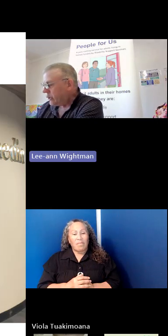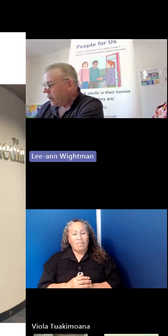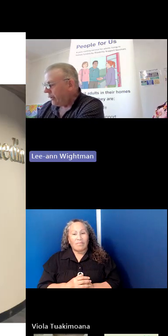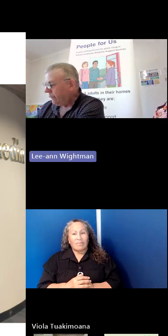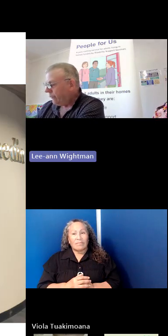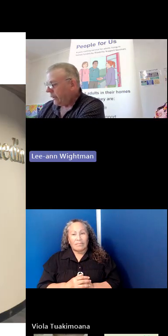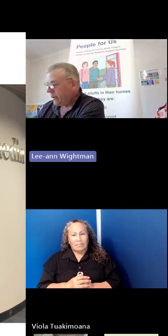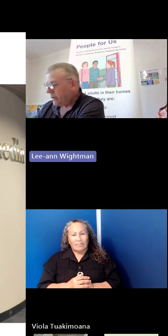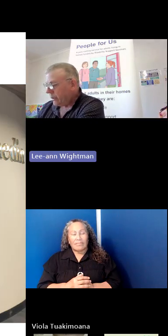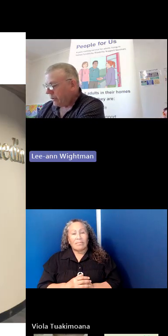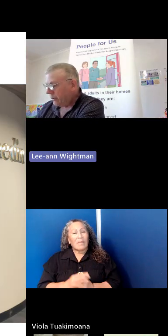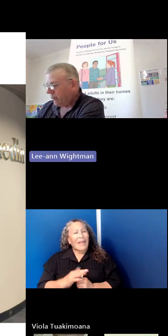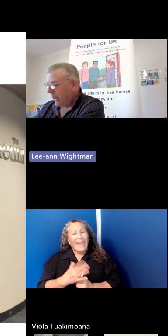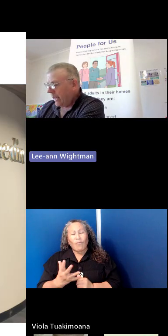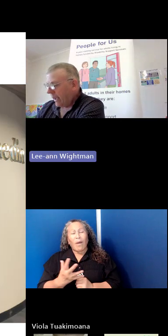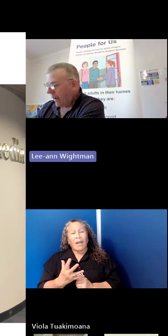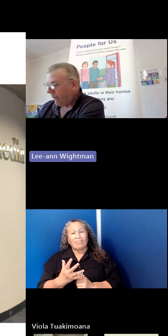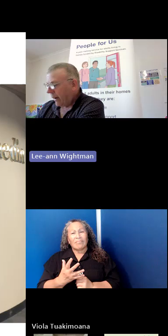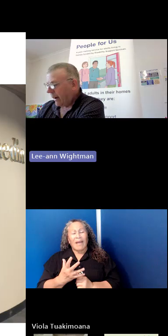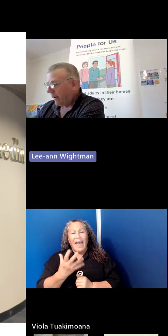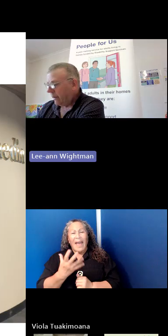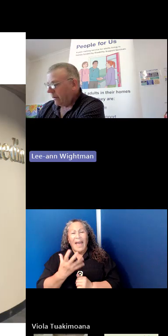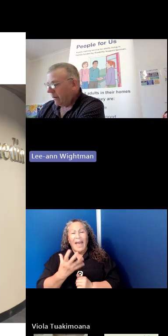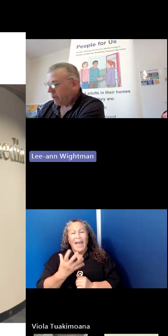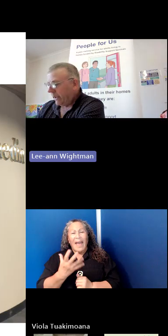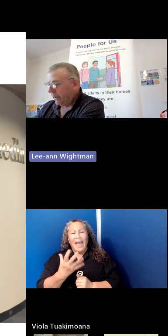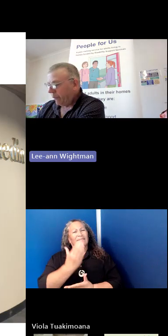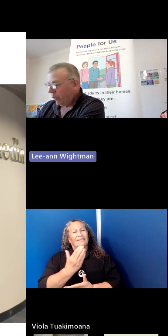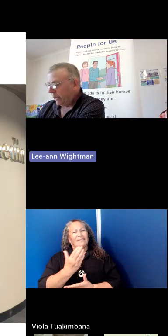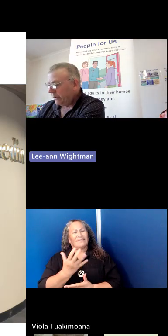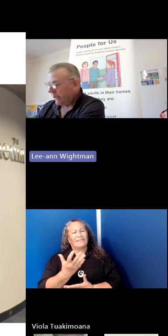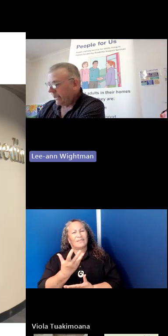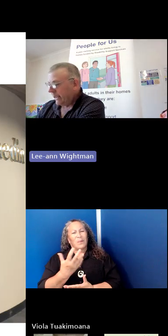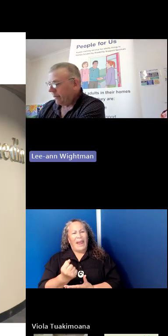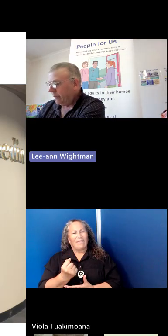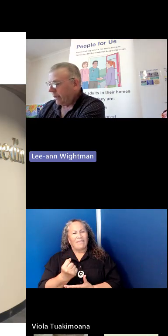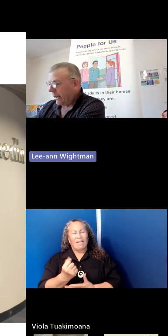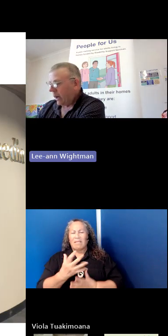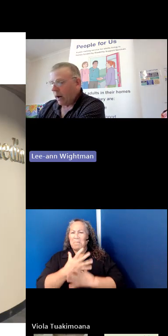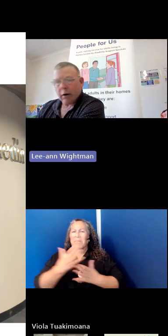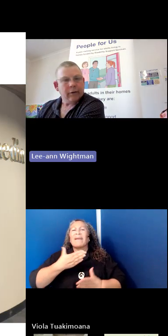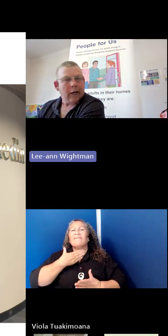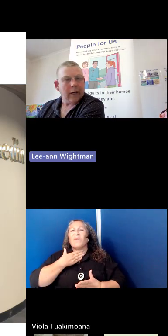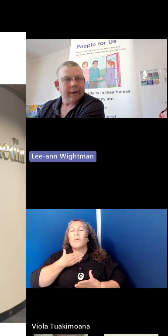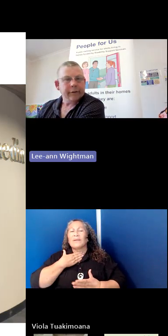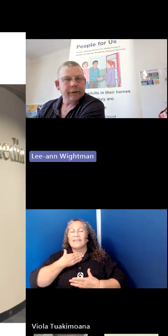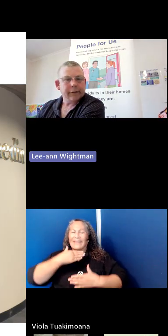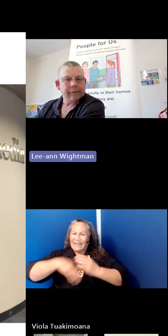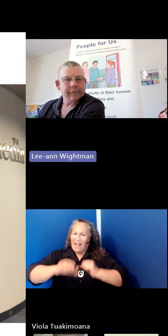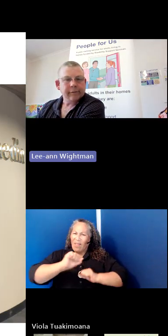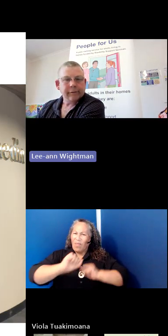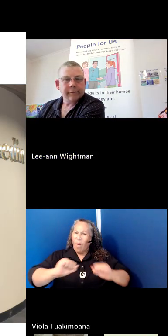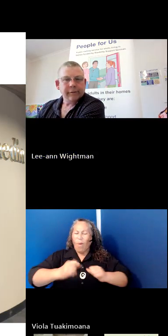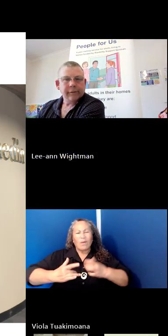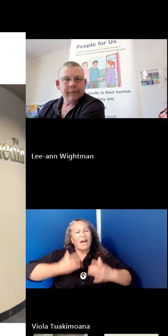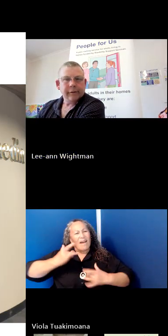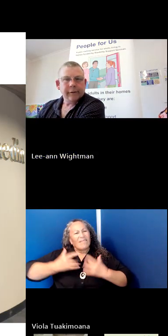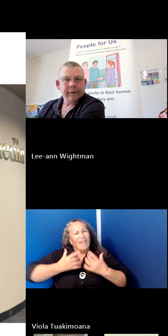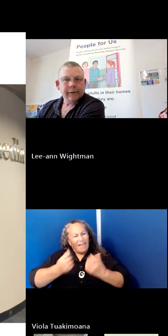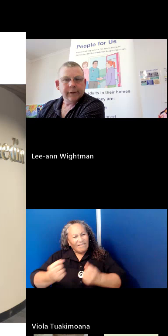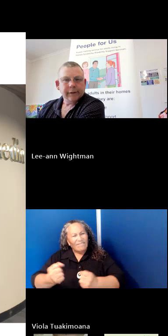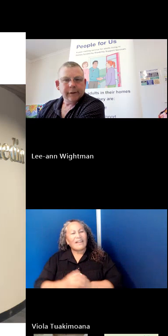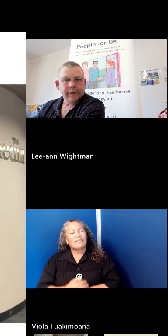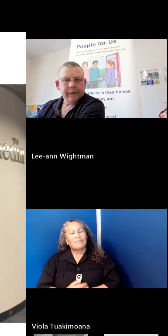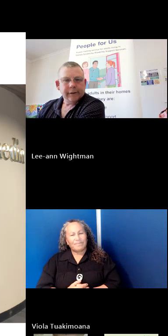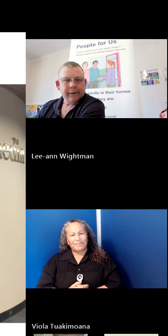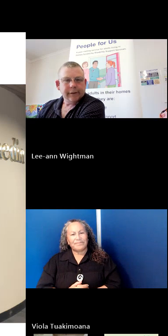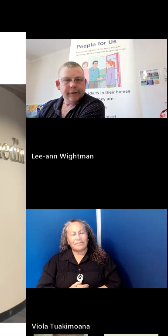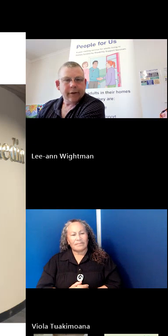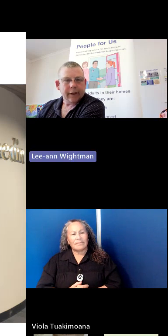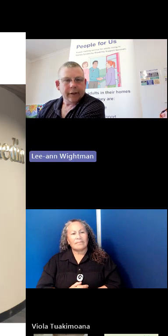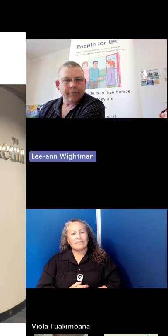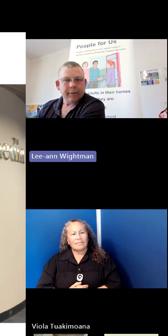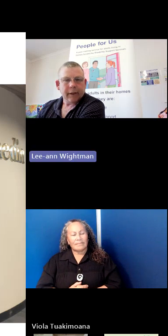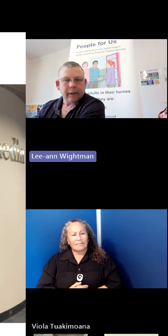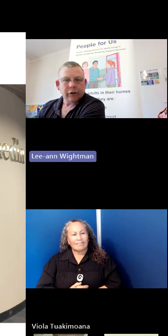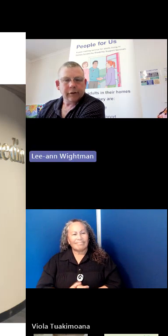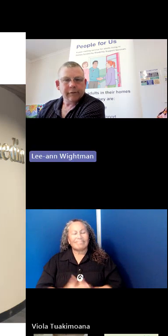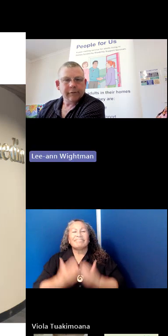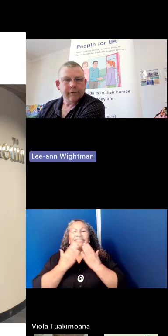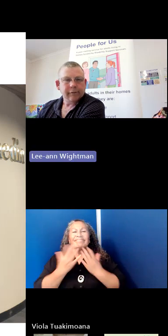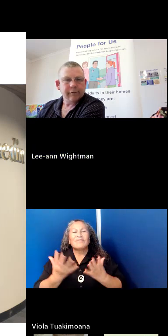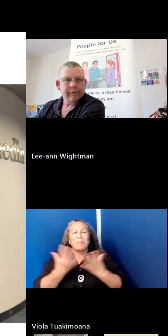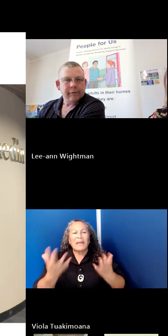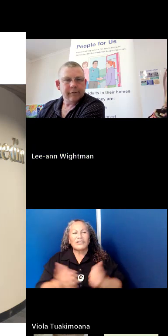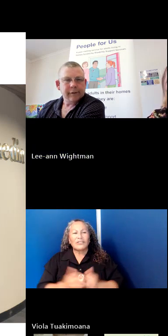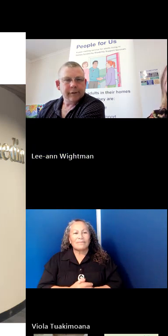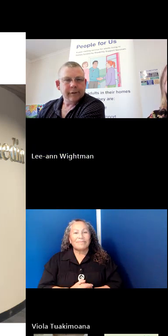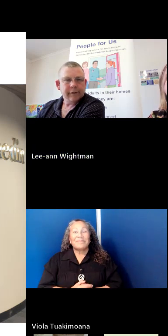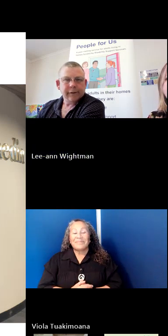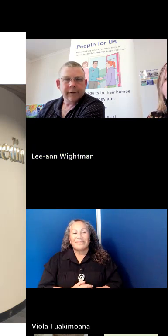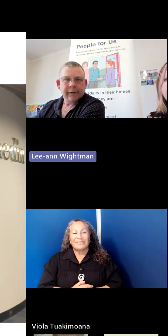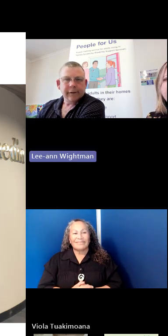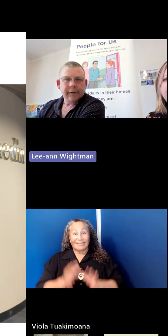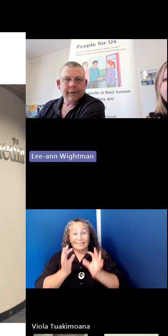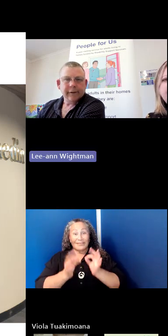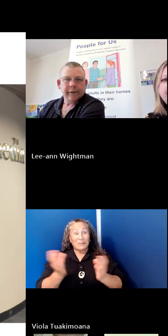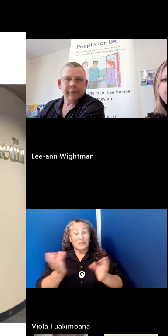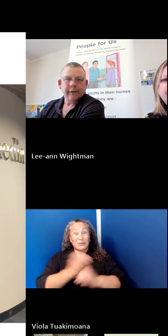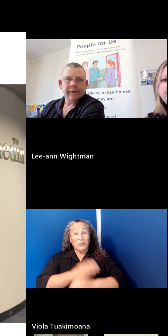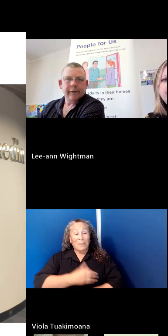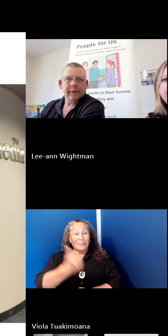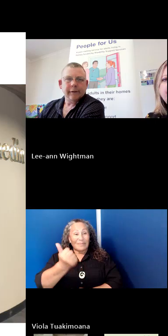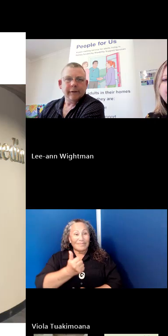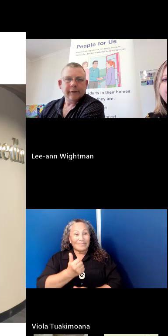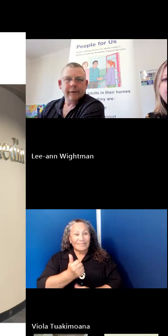deserves to have a bigger voice in their own lives. Thank you very much.